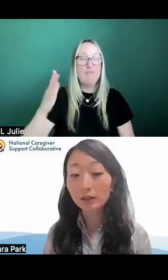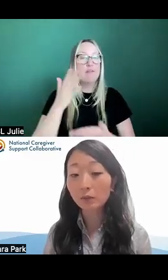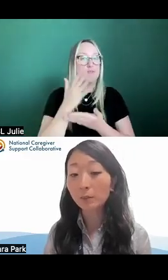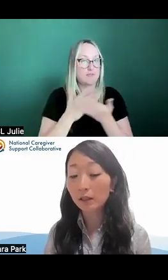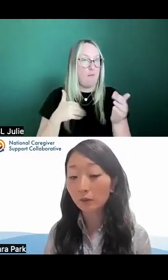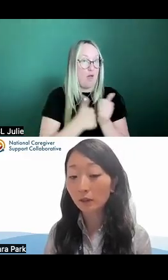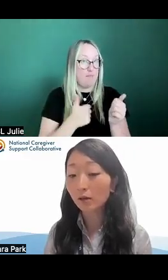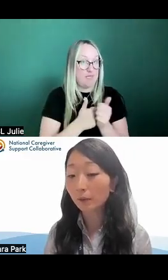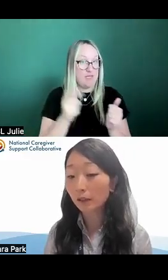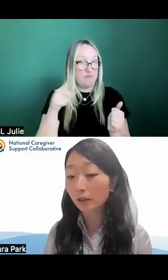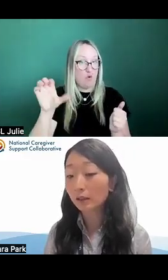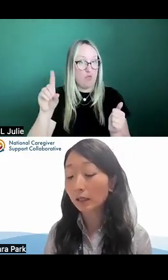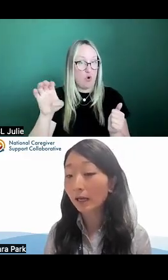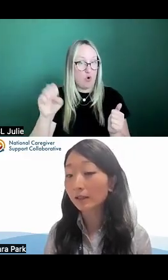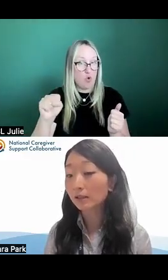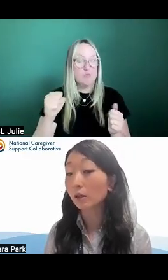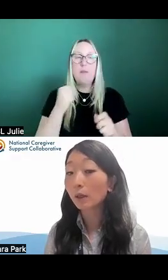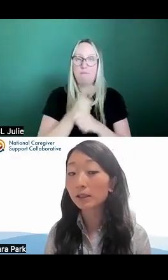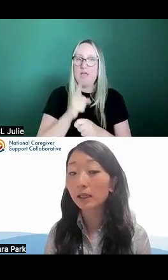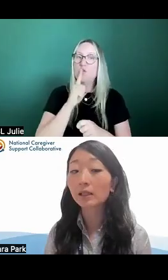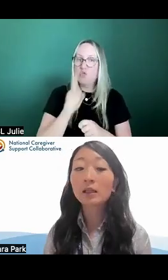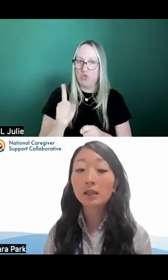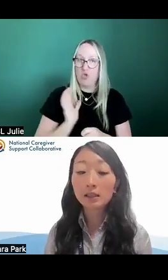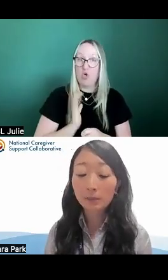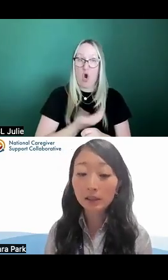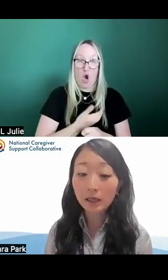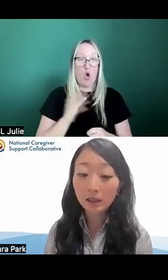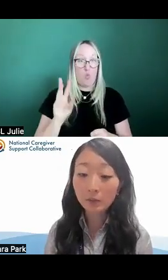so we're making sure that our billing guide that's on our website is up- to- date and